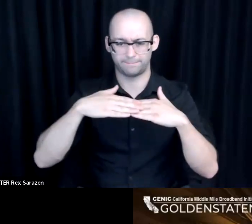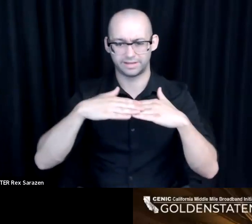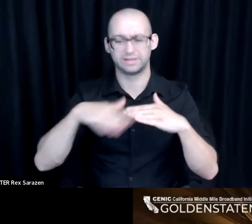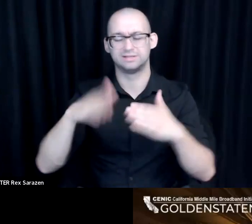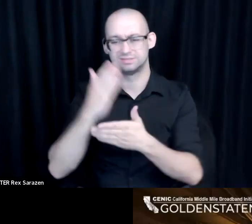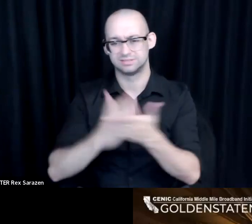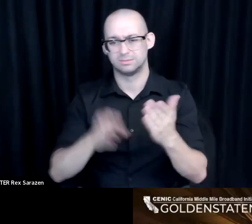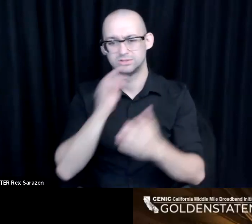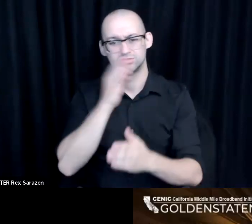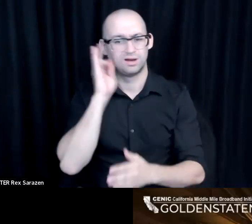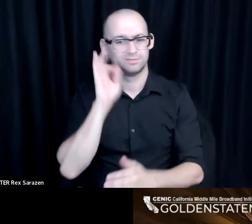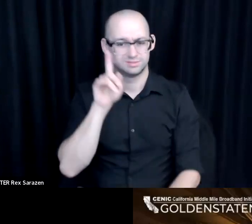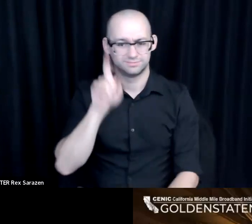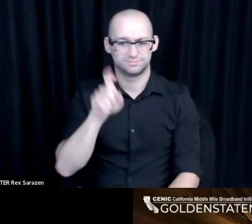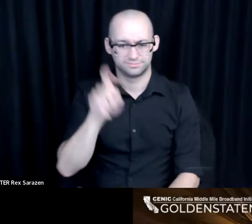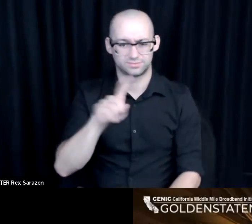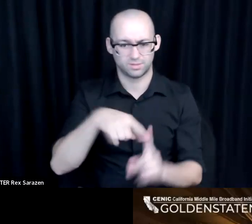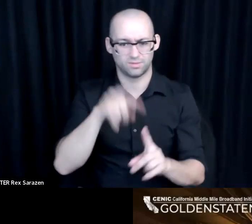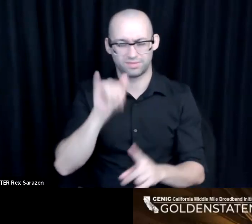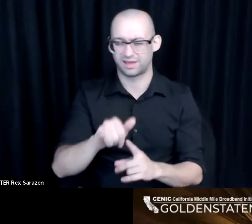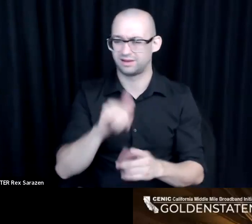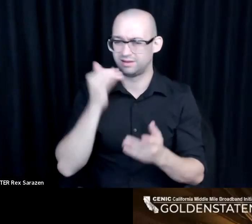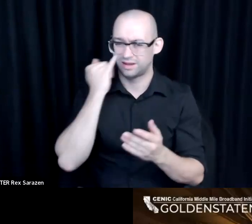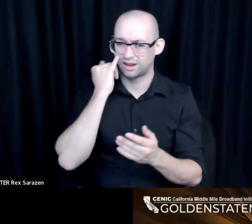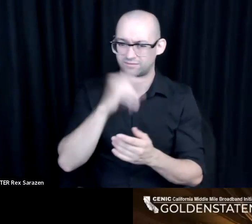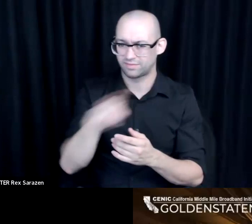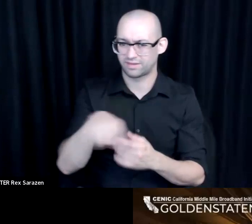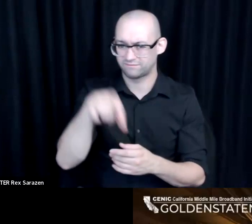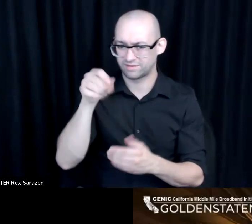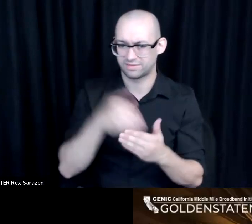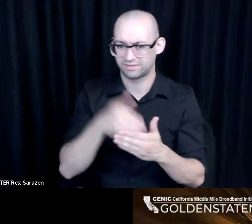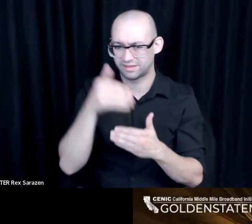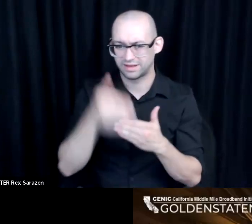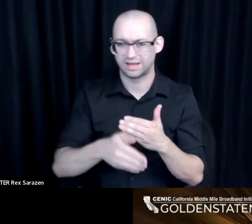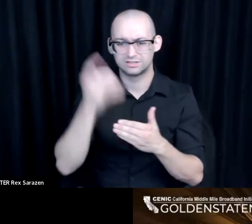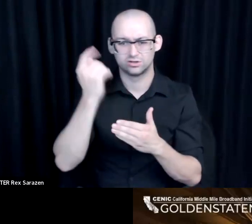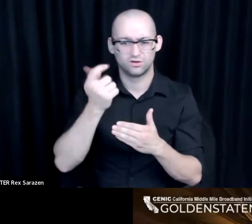will find out in the next, you know, a couple of weeks, so that they can know if they need to apply